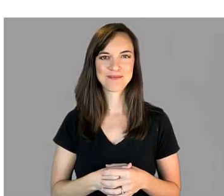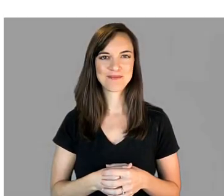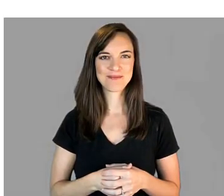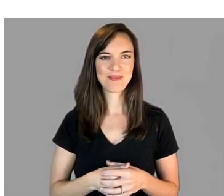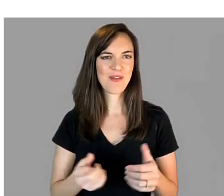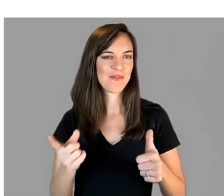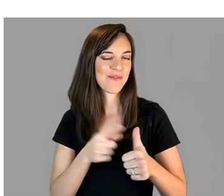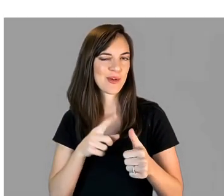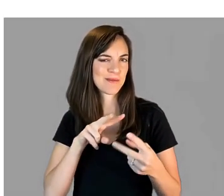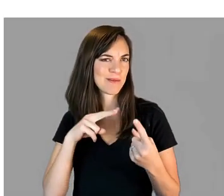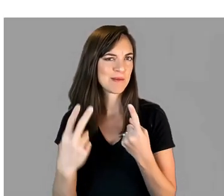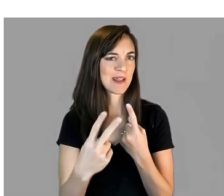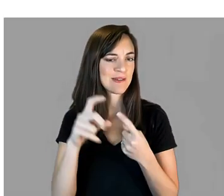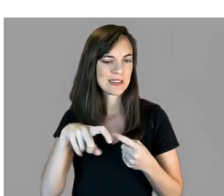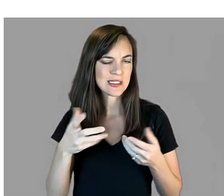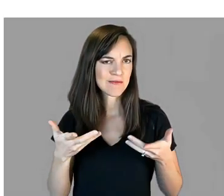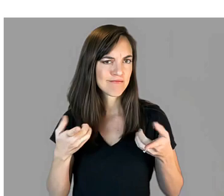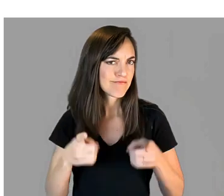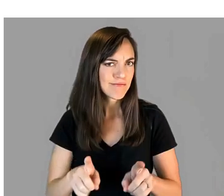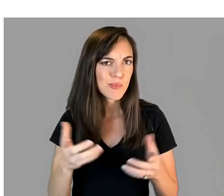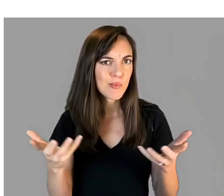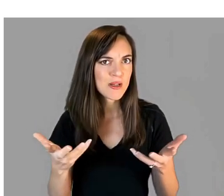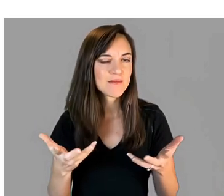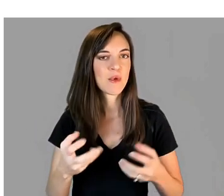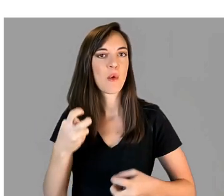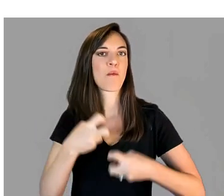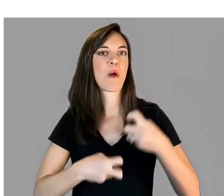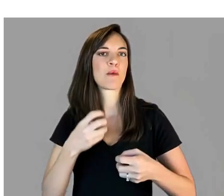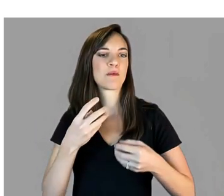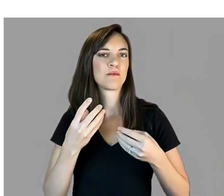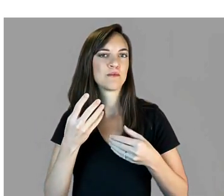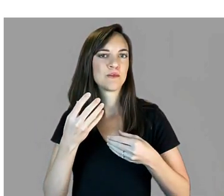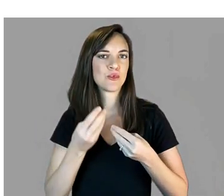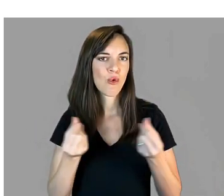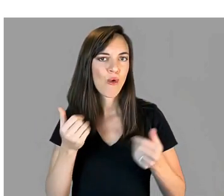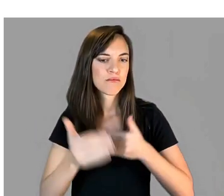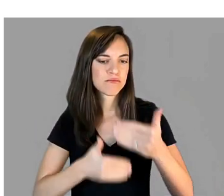Let’s look at HLPs 11, 12, and 13 through the lens of the problem solving process within